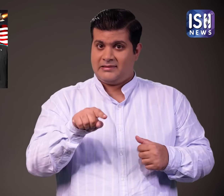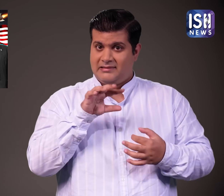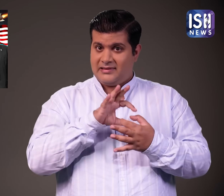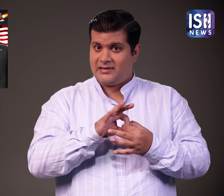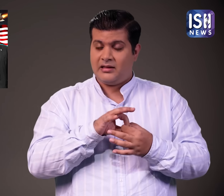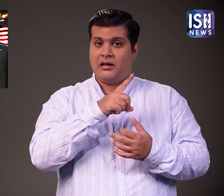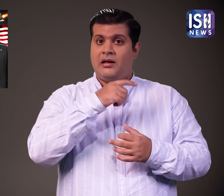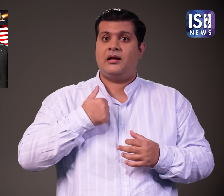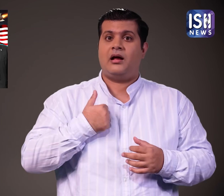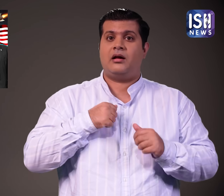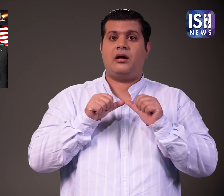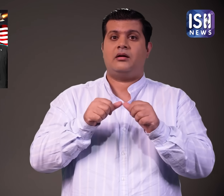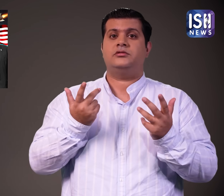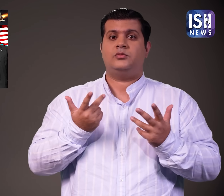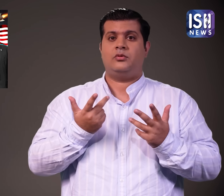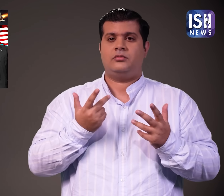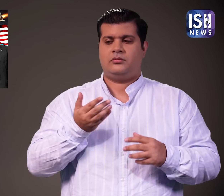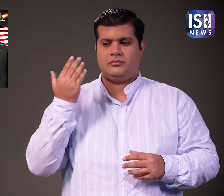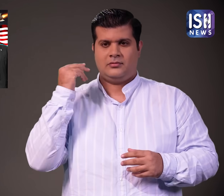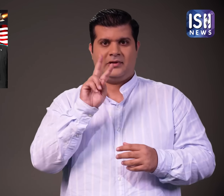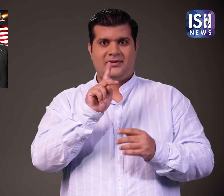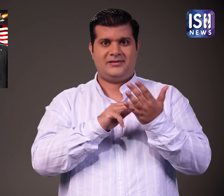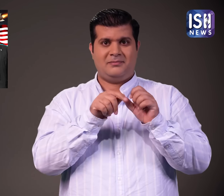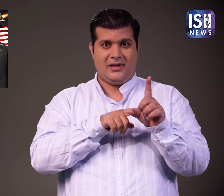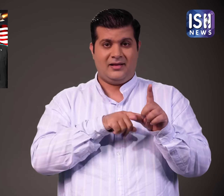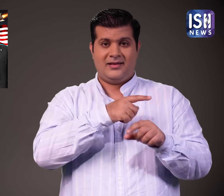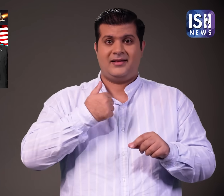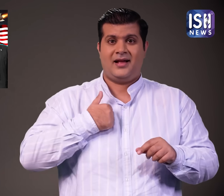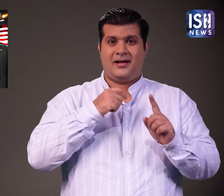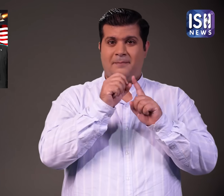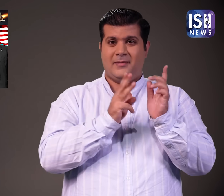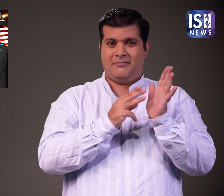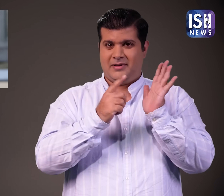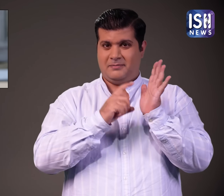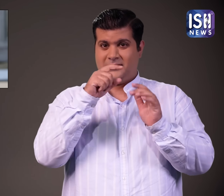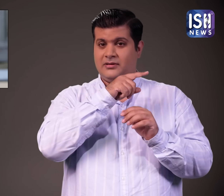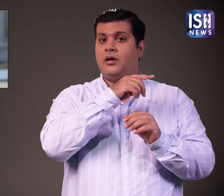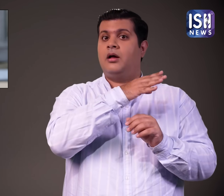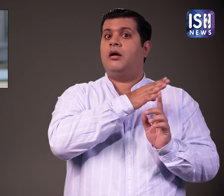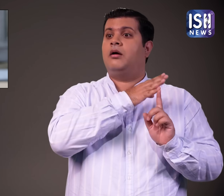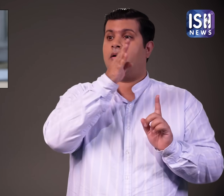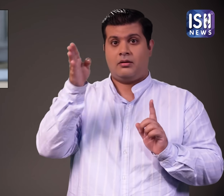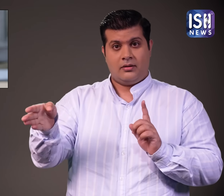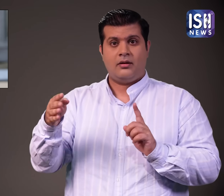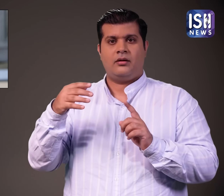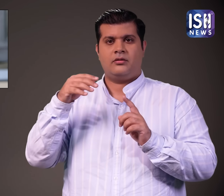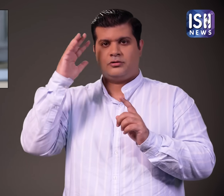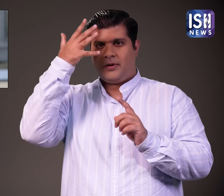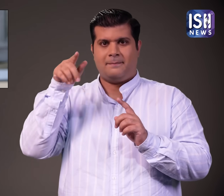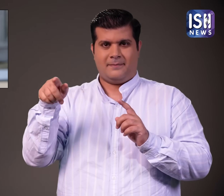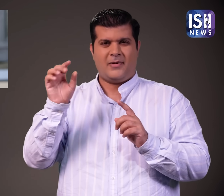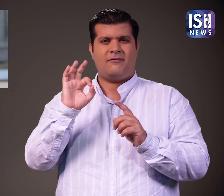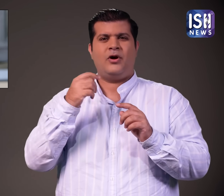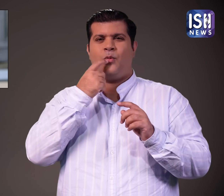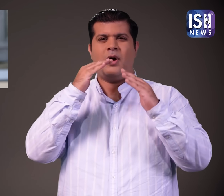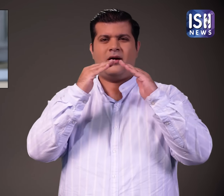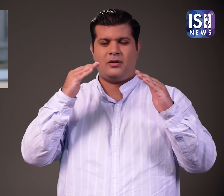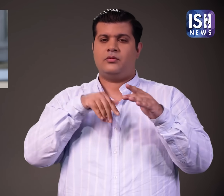How did Canada respond? On 21 May, Canadian PM Mark Carney visited the White House where